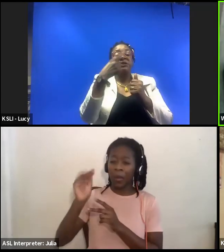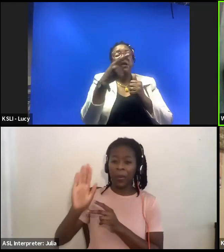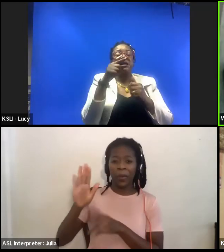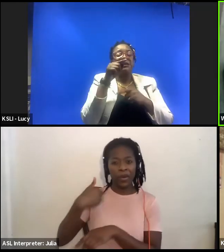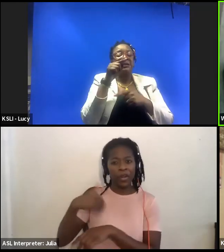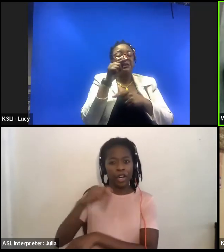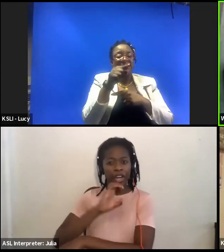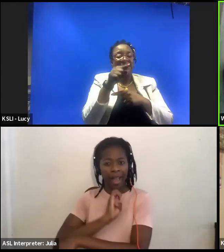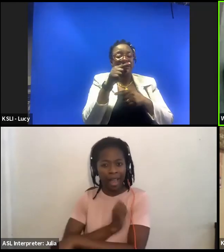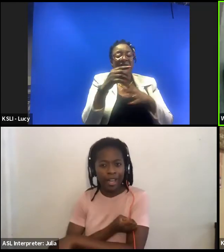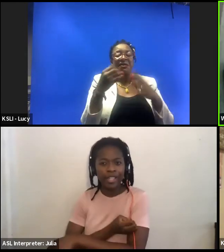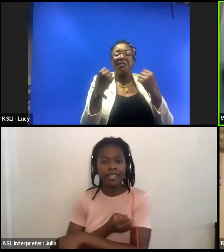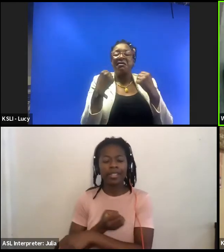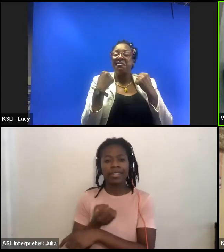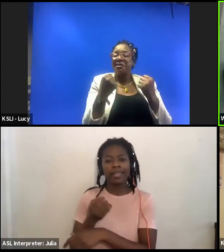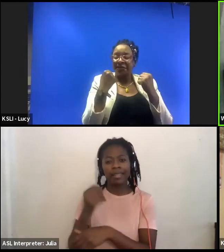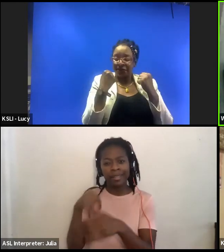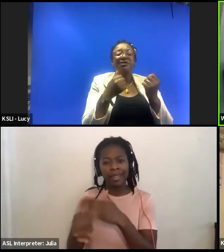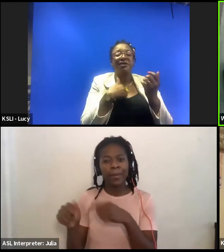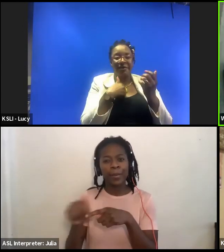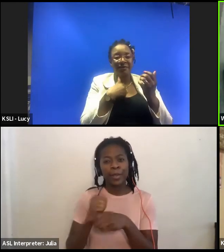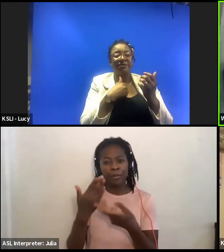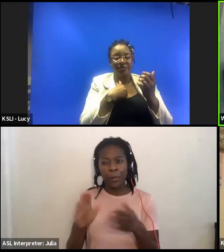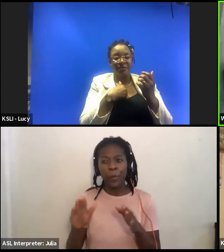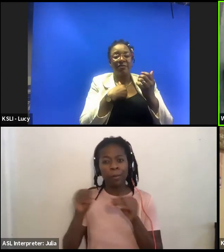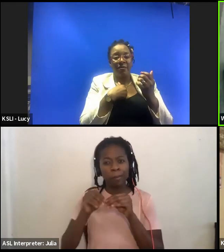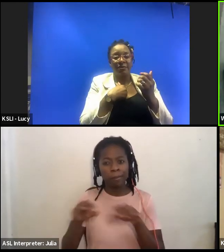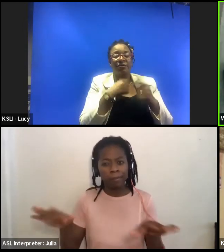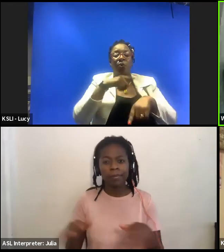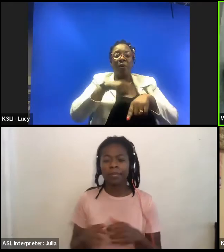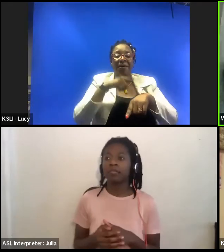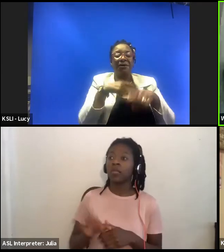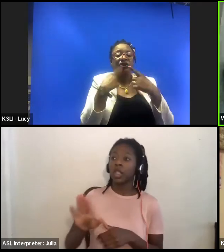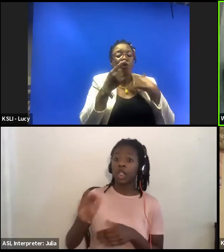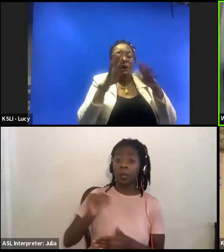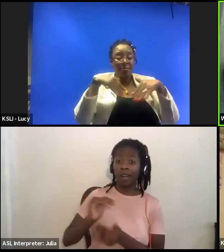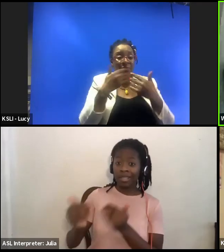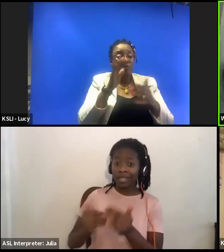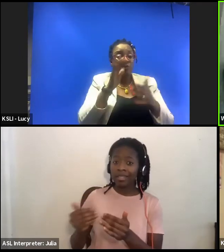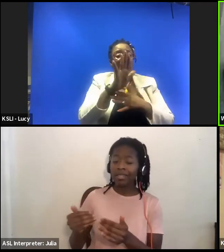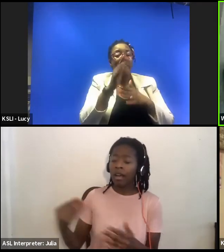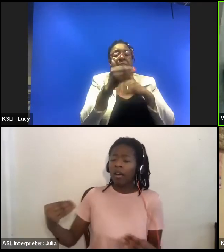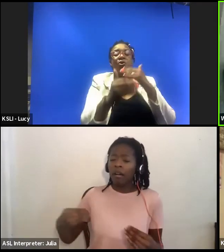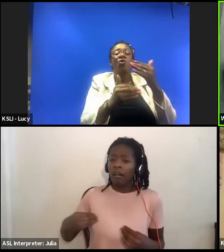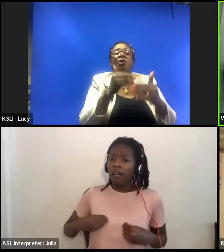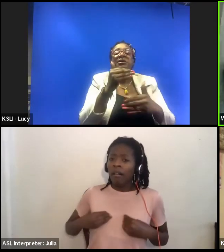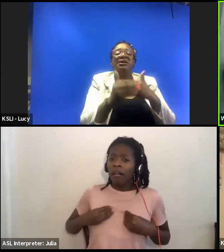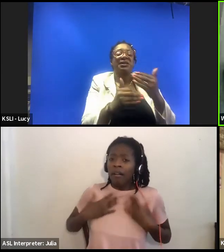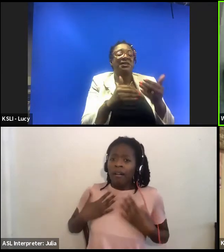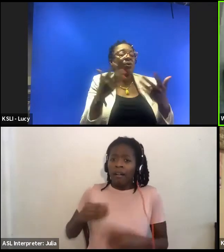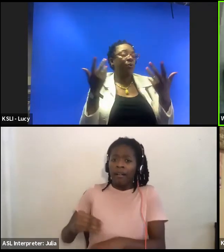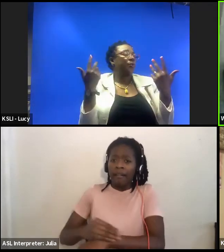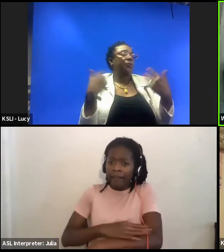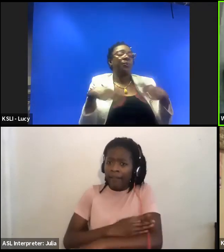into a rehearsal zone. And when she talked about her process it was just like wow, yeah.